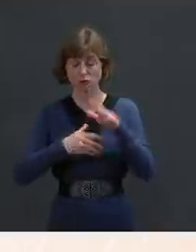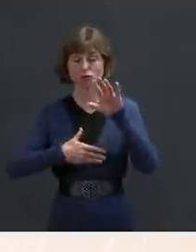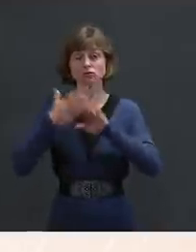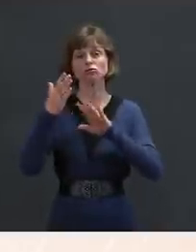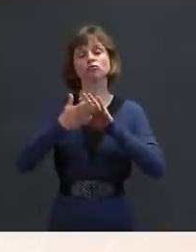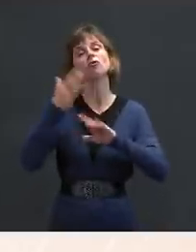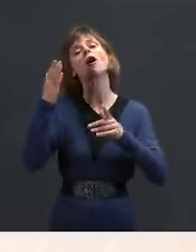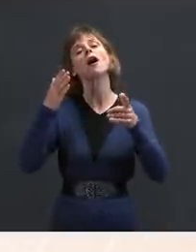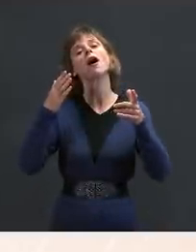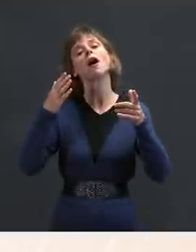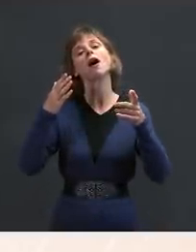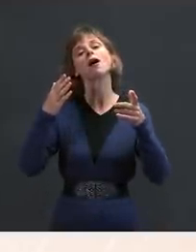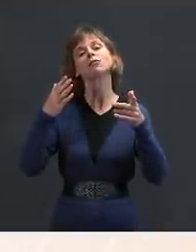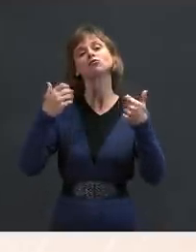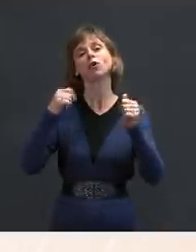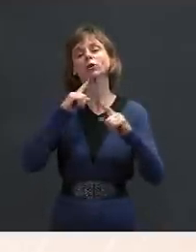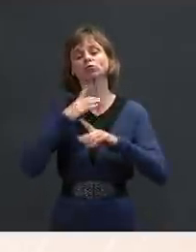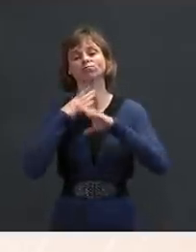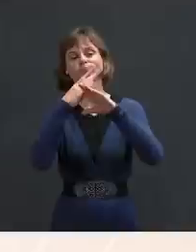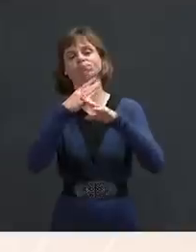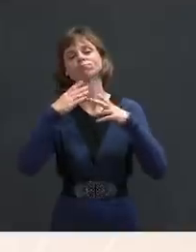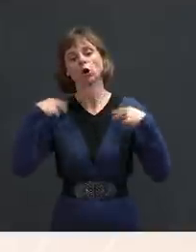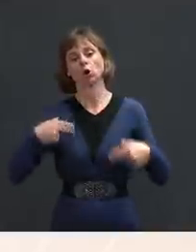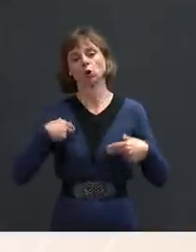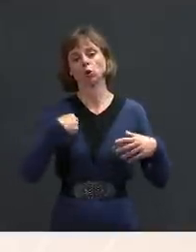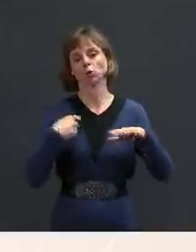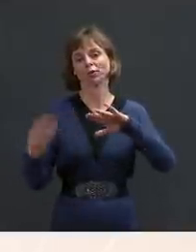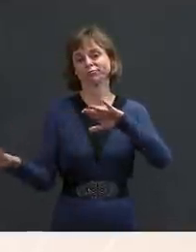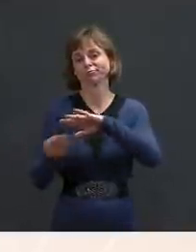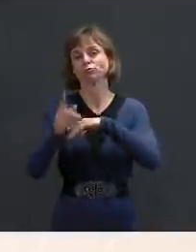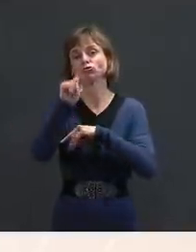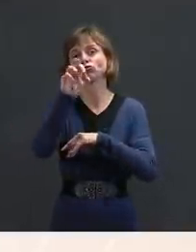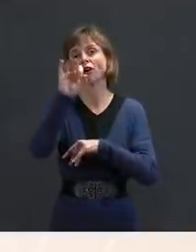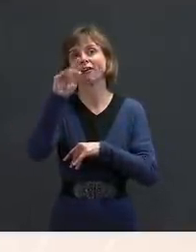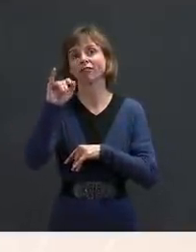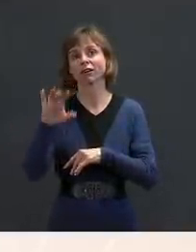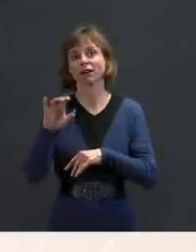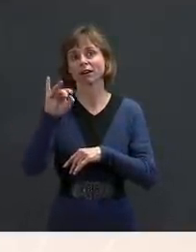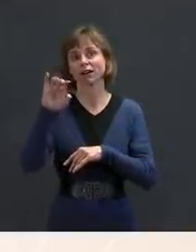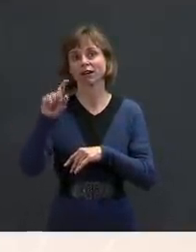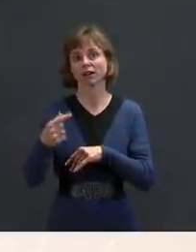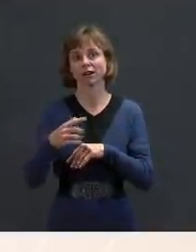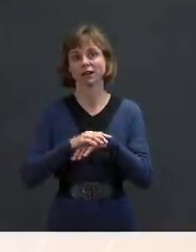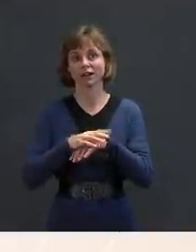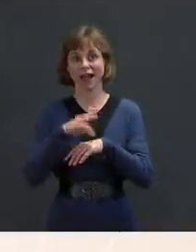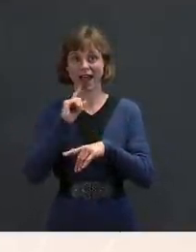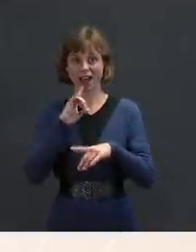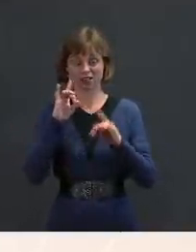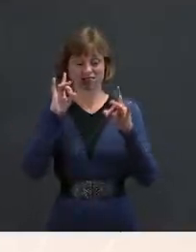and developed an emergency relief program for orphaned youth following the tragic January 2010 earthquake in Haiti.